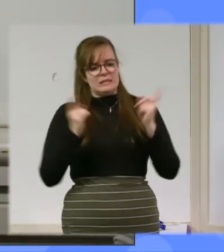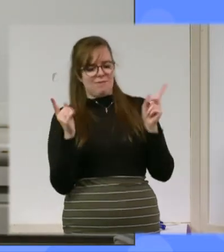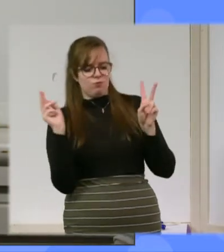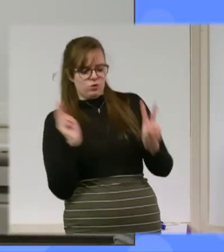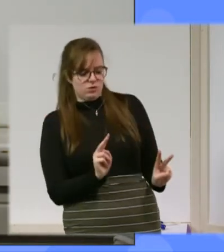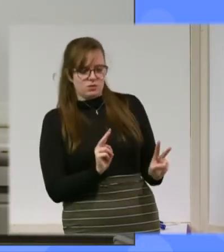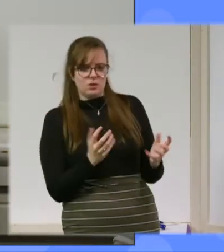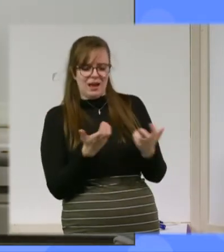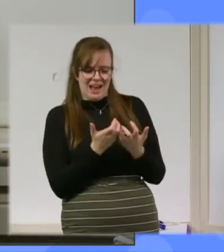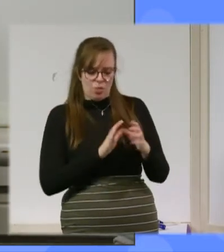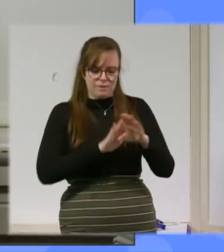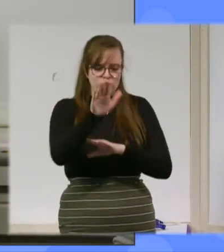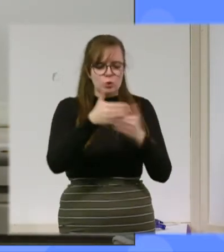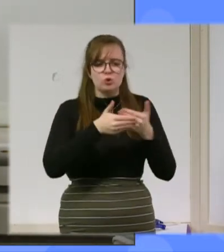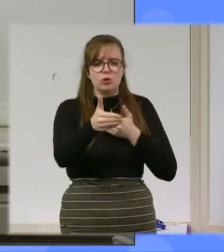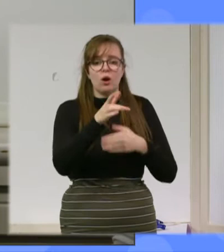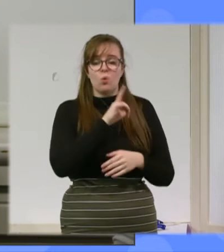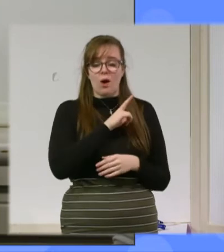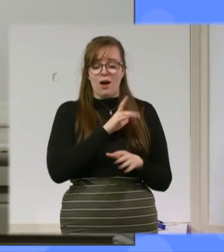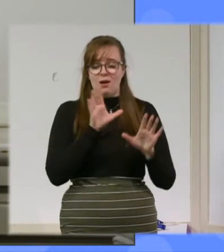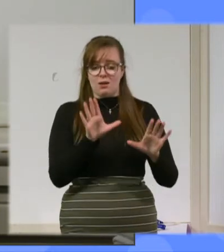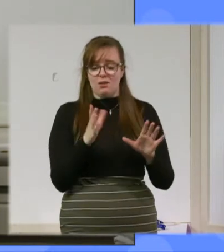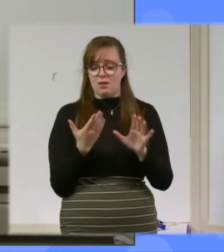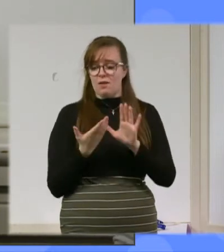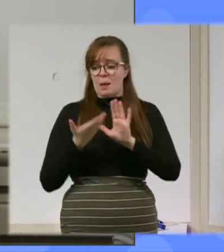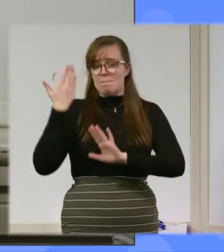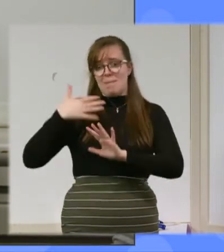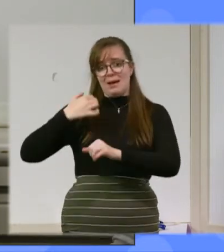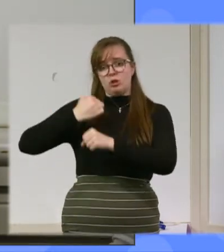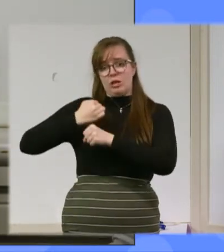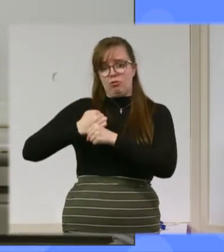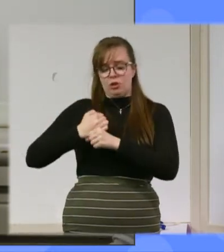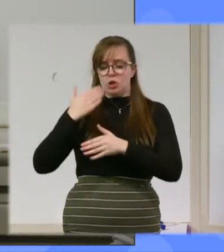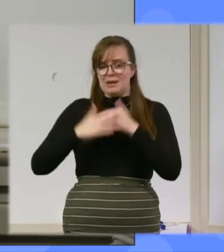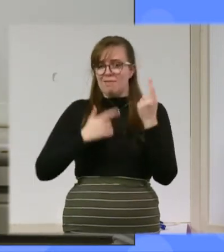future because I tell you that if past generations didn't think in that way we